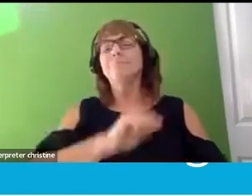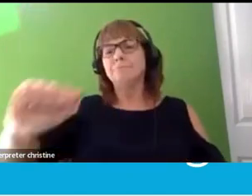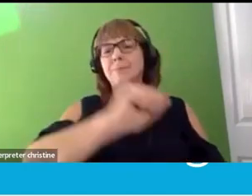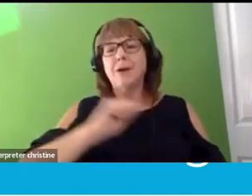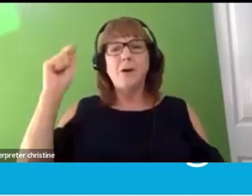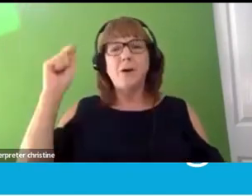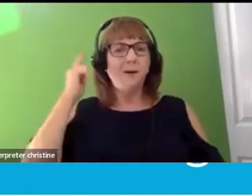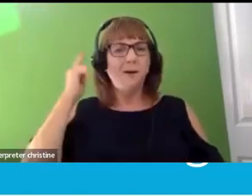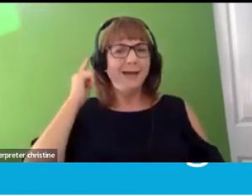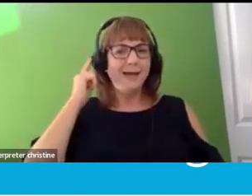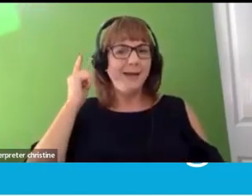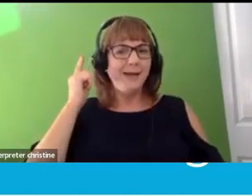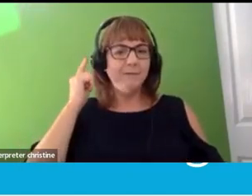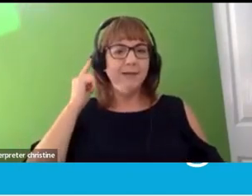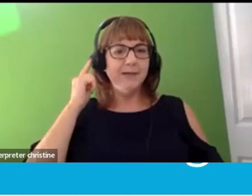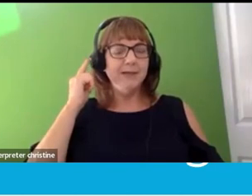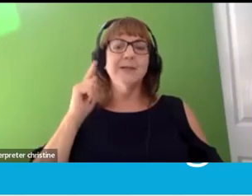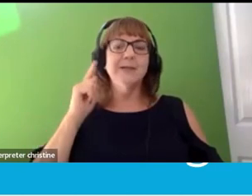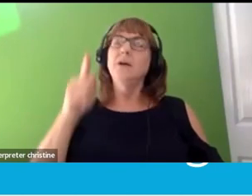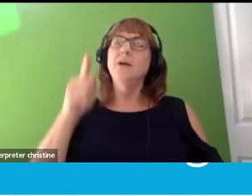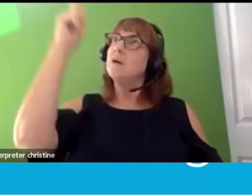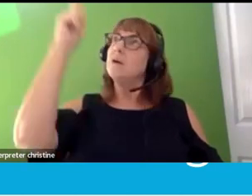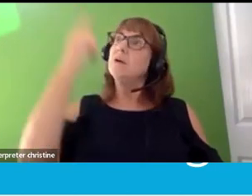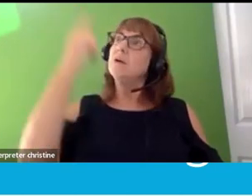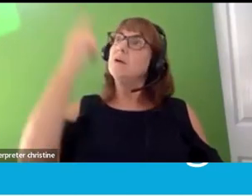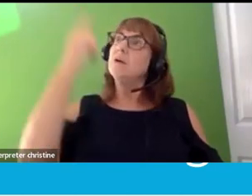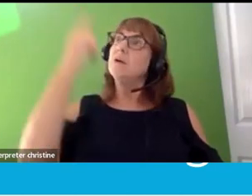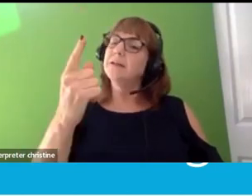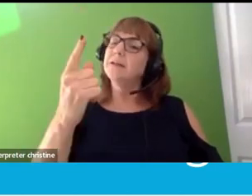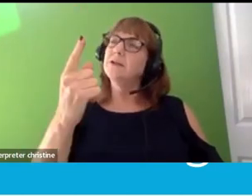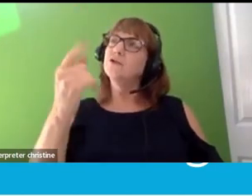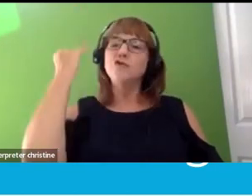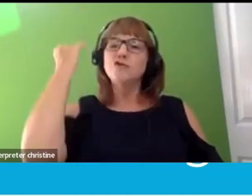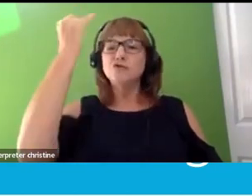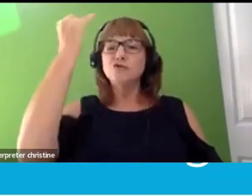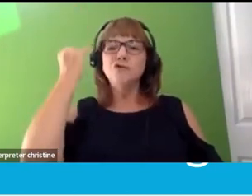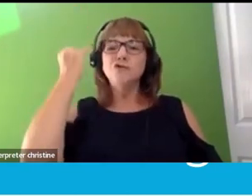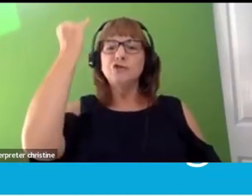sheep hear my voice'. Now we hear God's voice in lots of different ways don't we, but we know